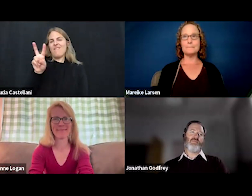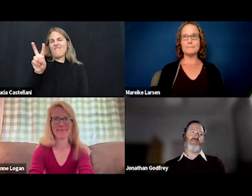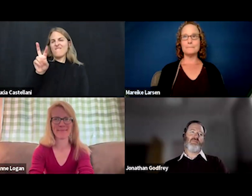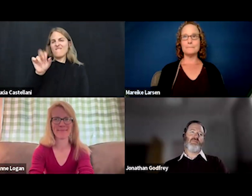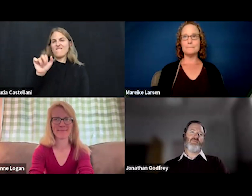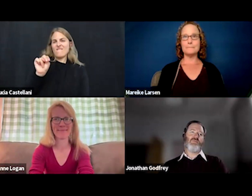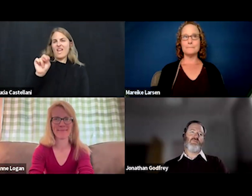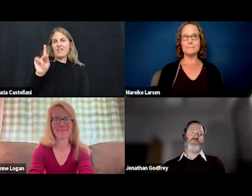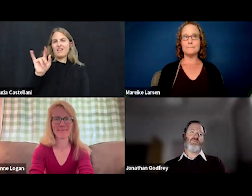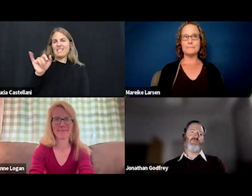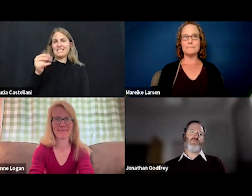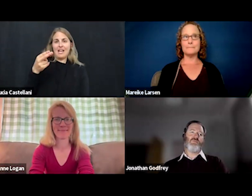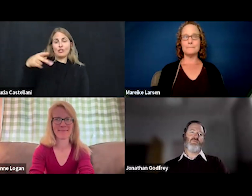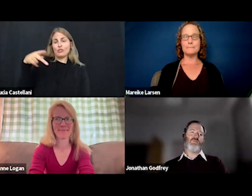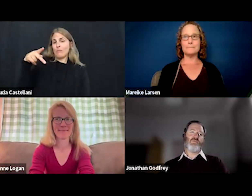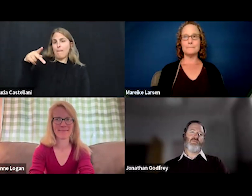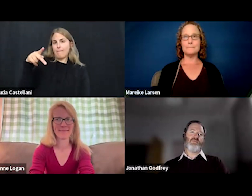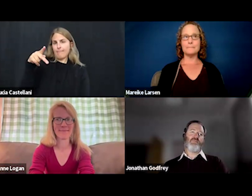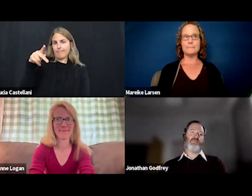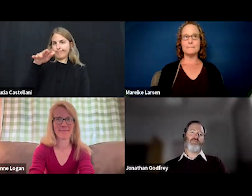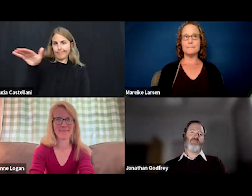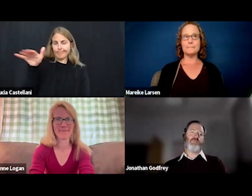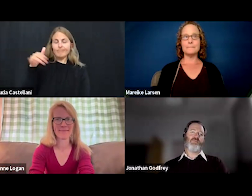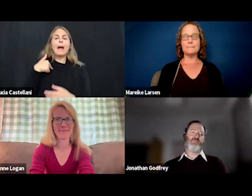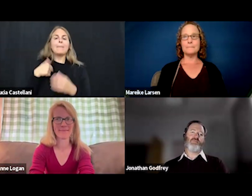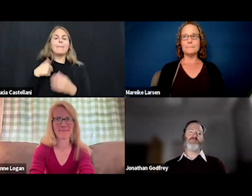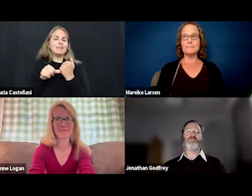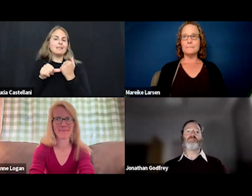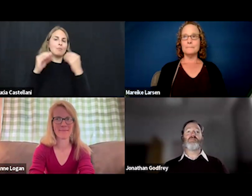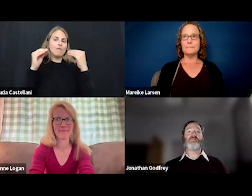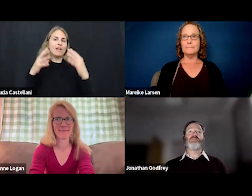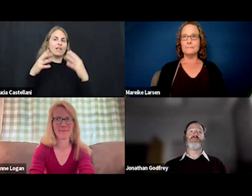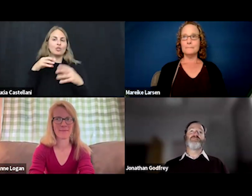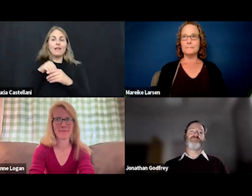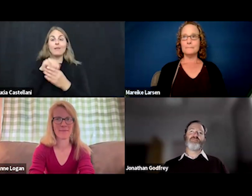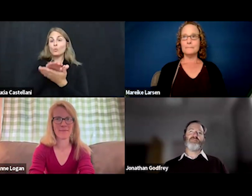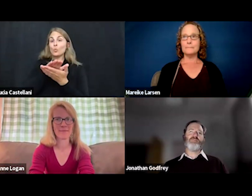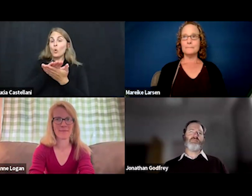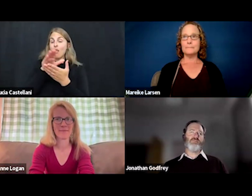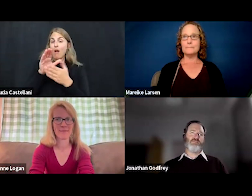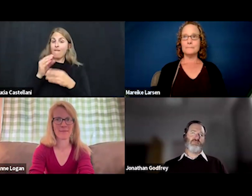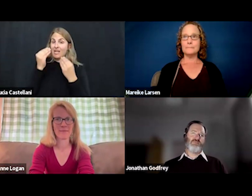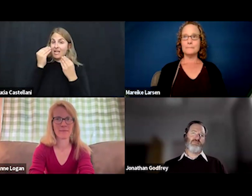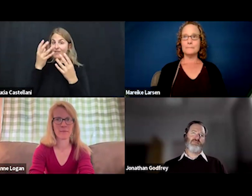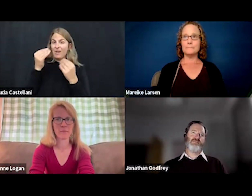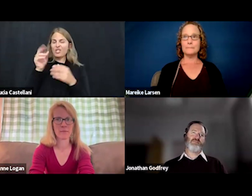I am an Assistant Professor in the School of Information at the University of Michigan.